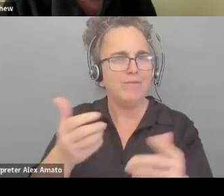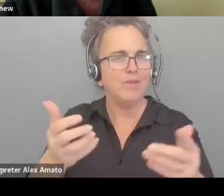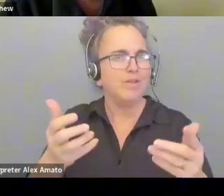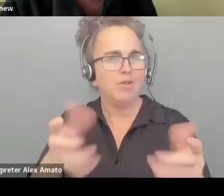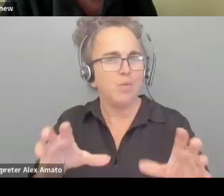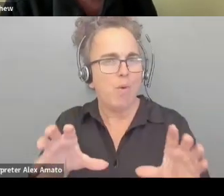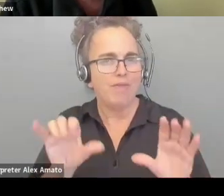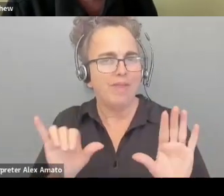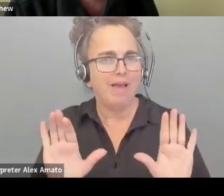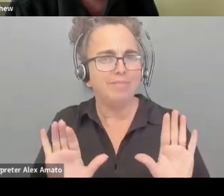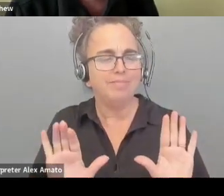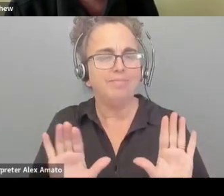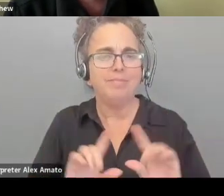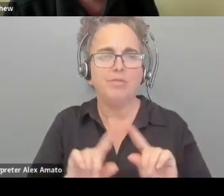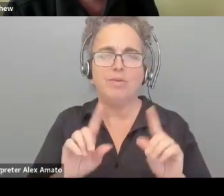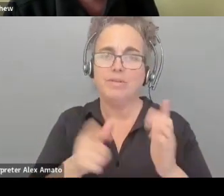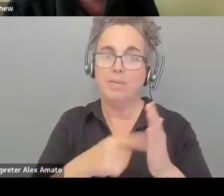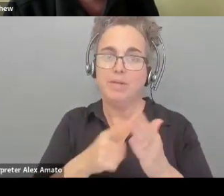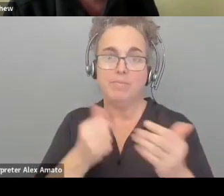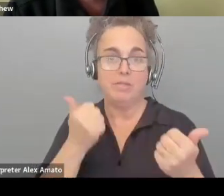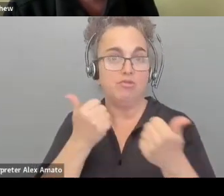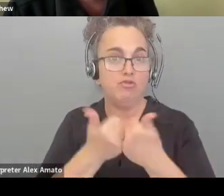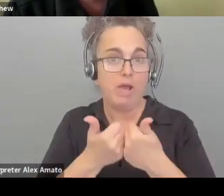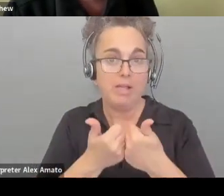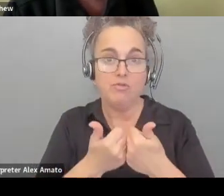And this involves sometimes challenging compulsory able bodiedness.